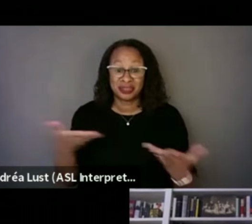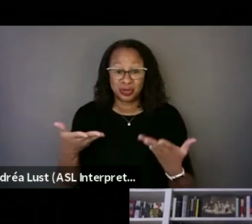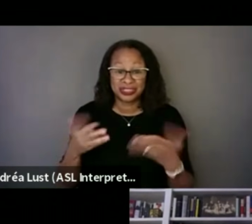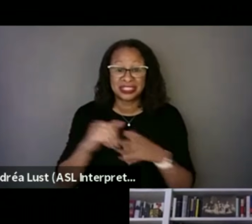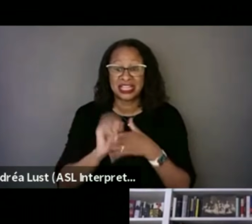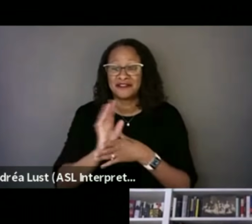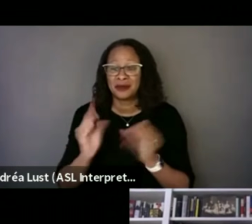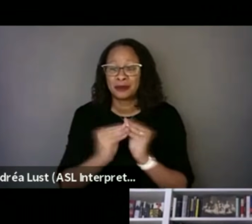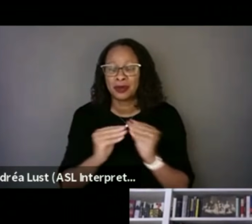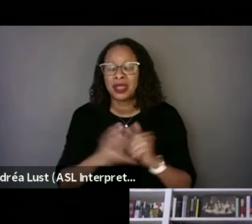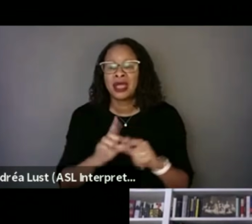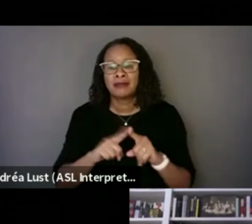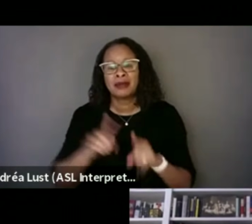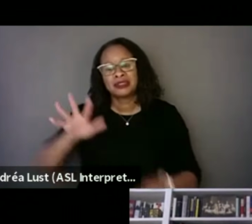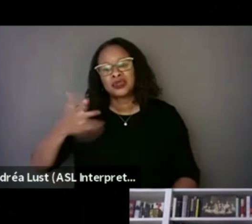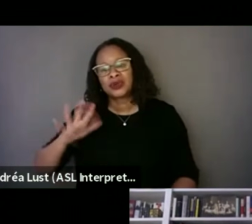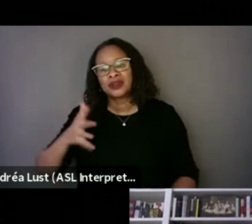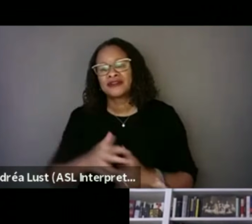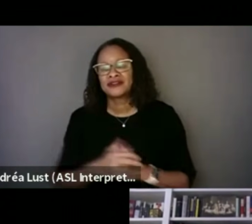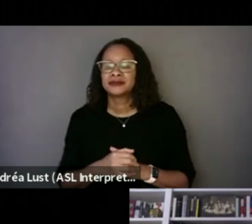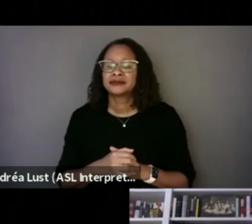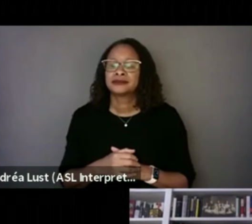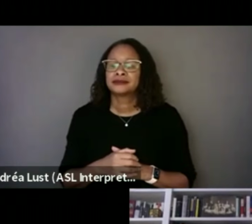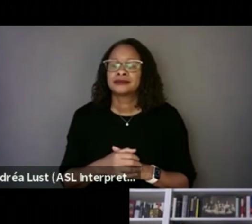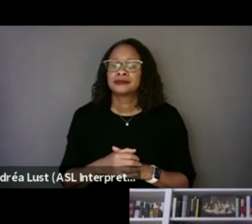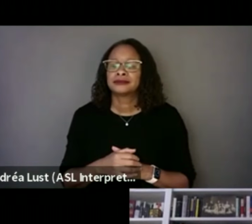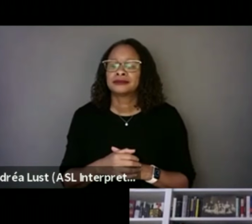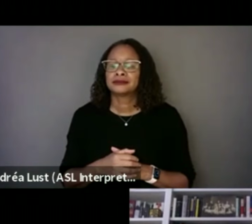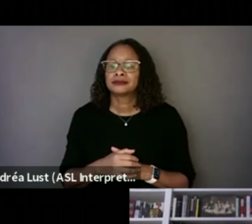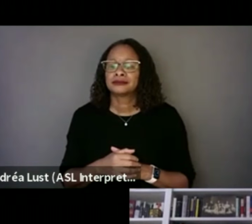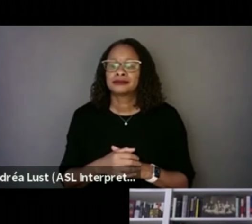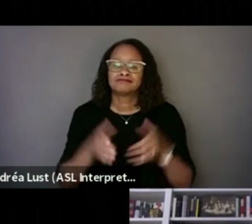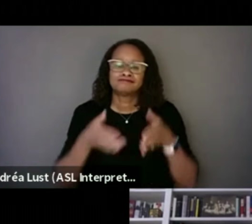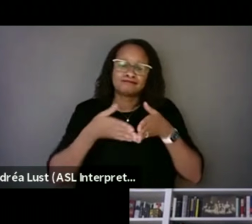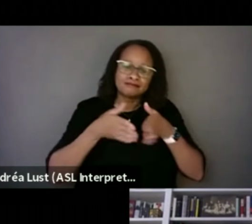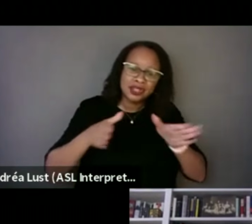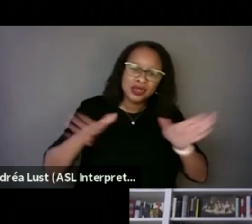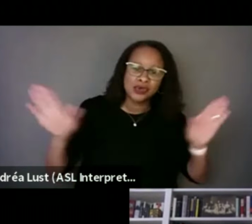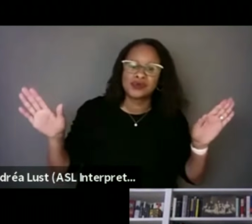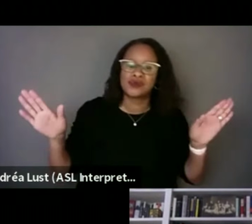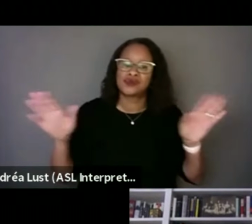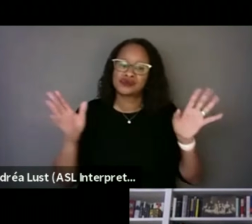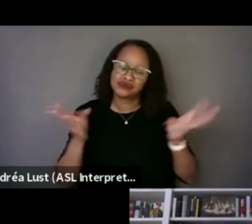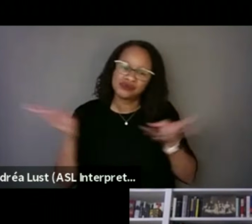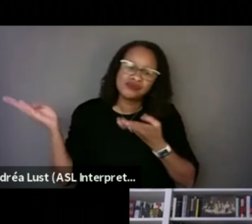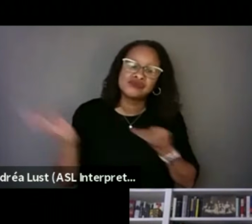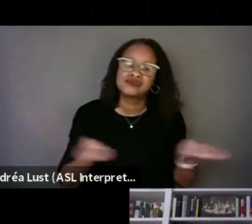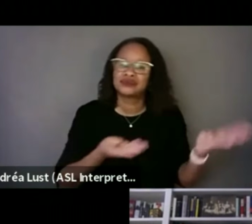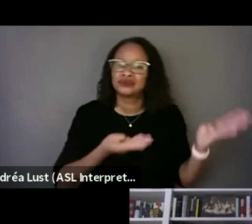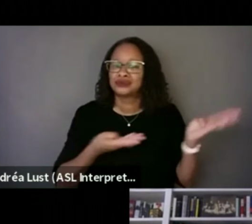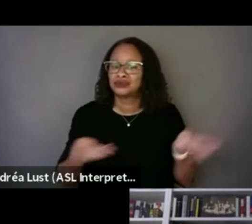But just sort of open, flowing style.